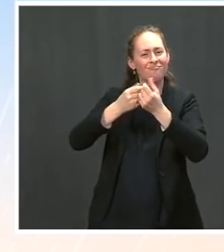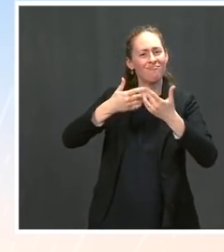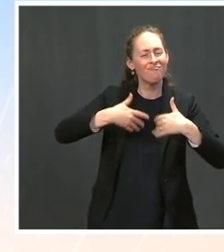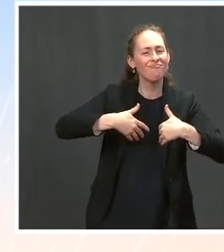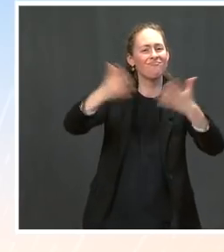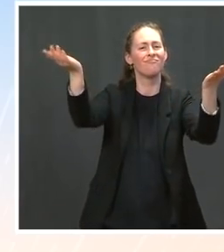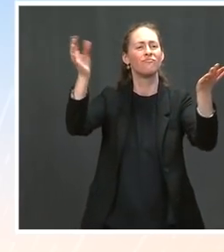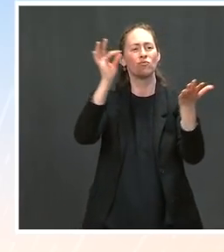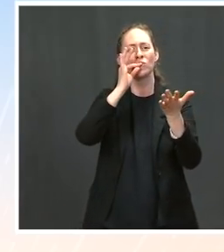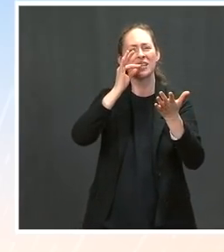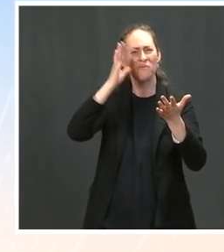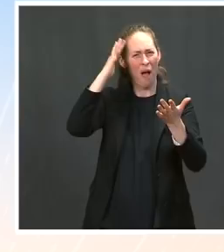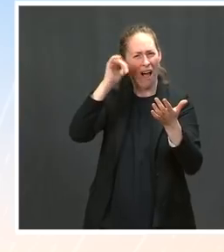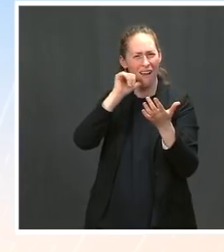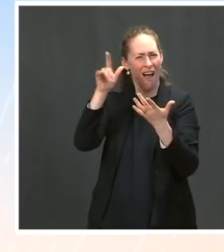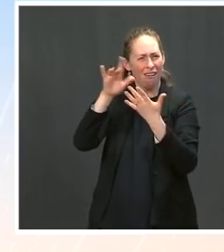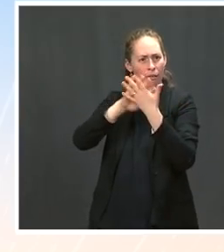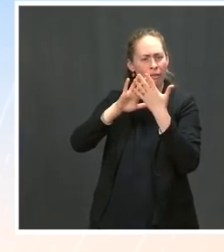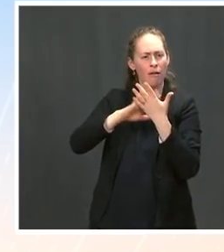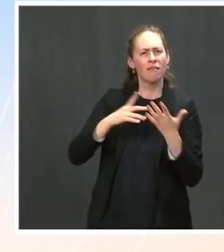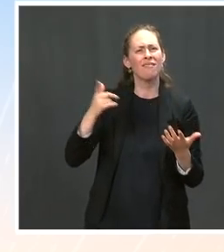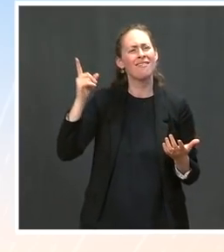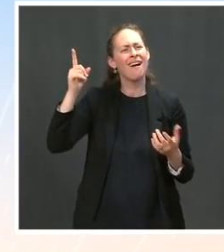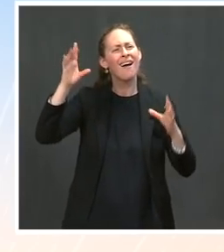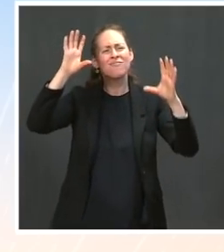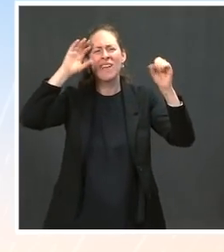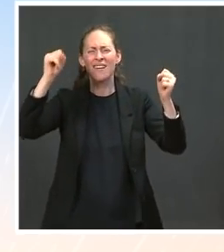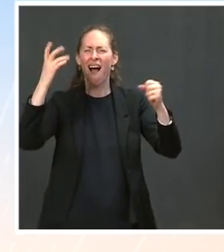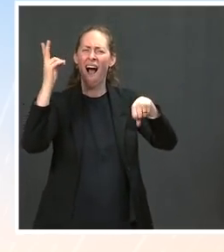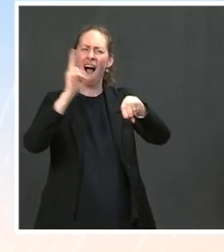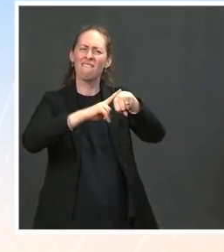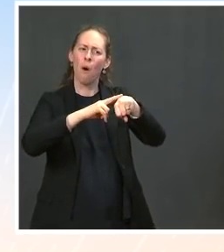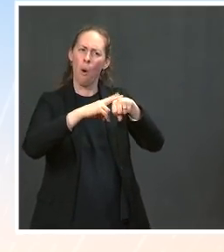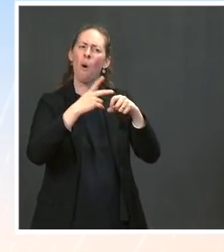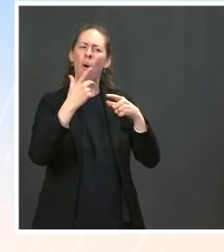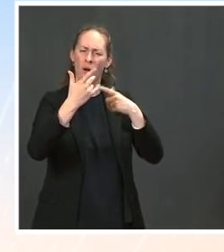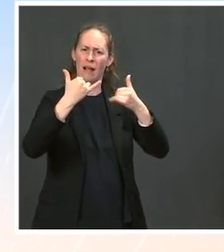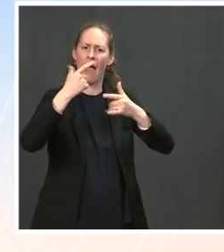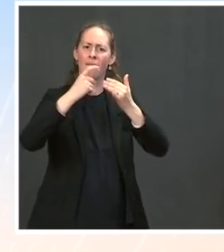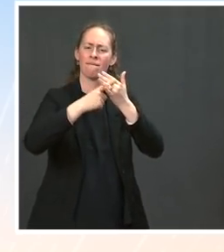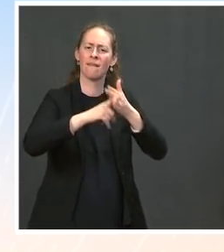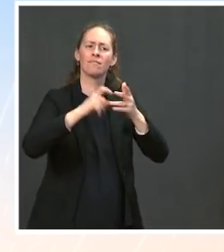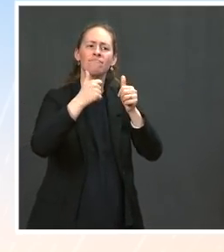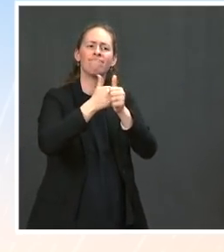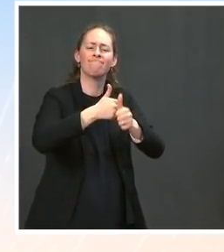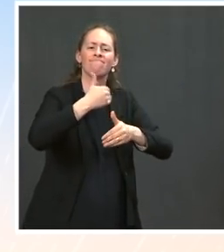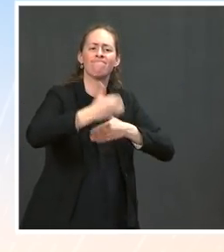Ms. Psaki: Well, he -- of course, we understand the movement that's happening toward it. I'm speaking for what his position is and what's long --